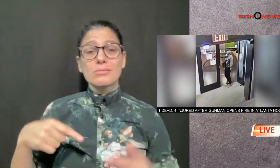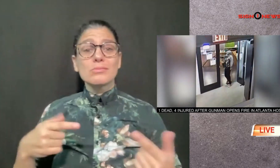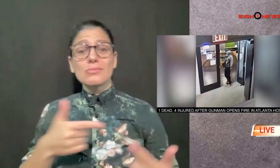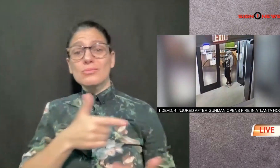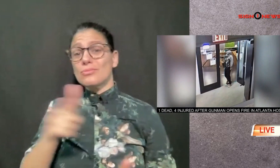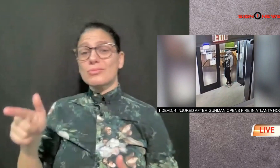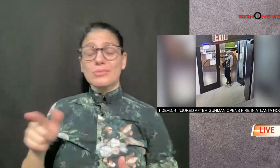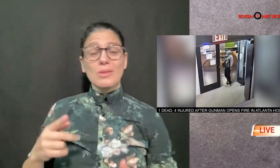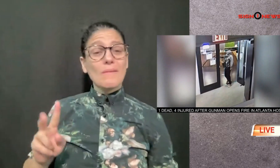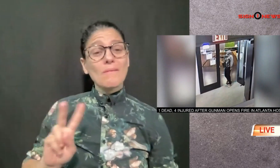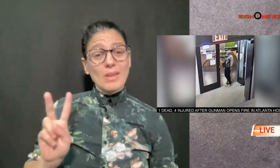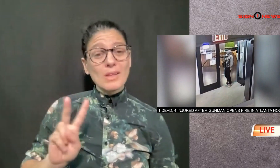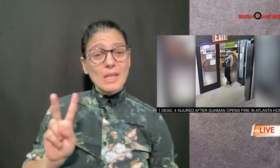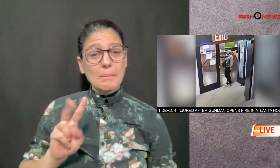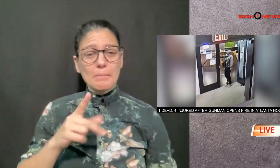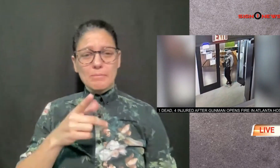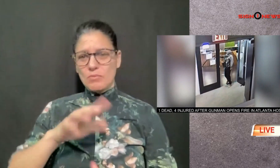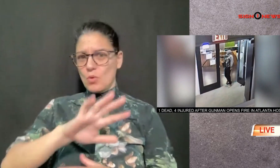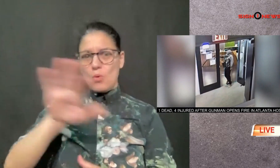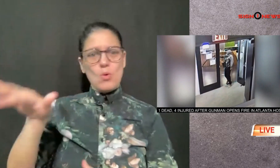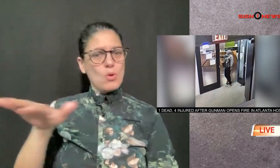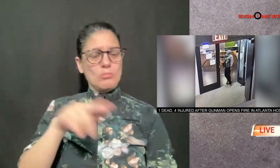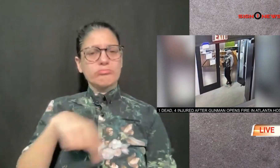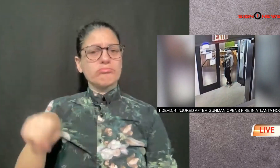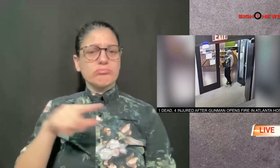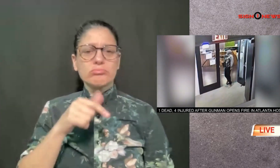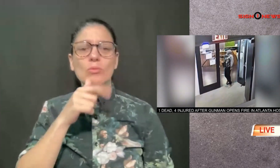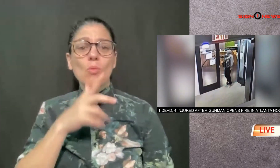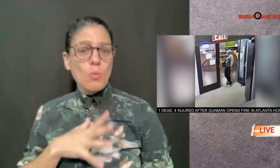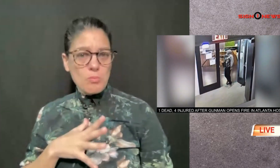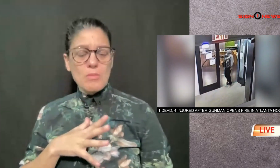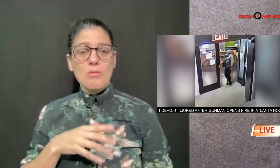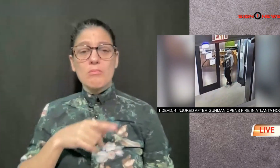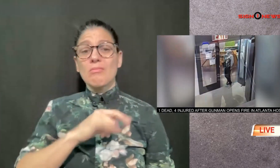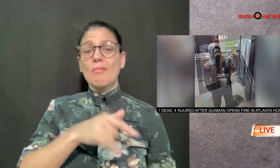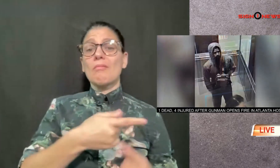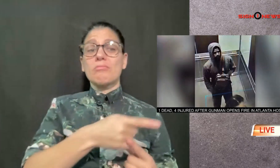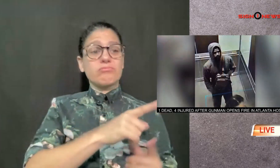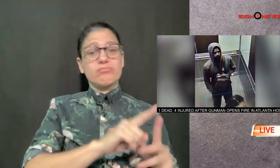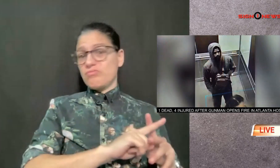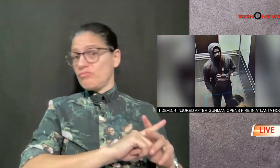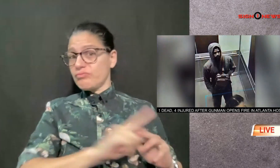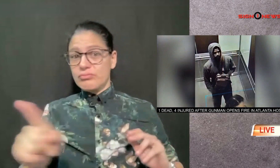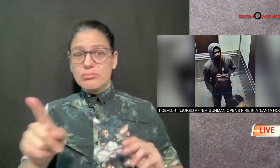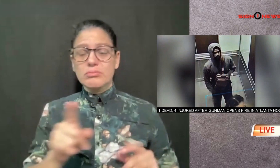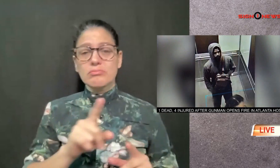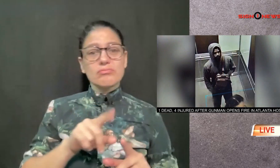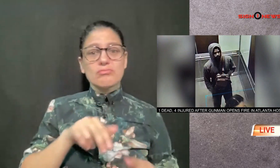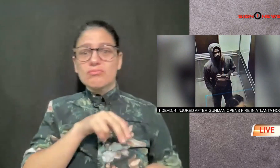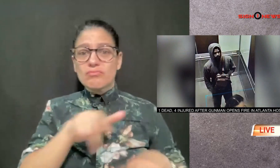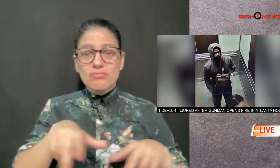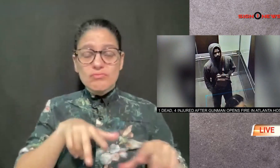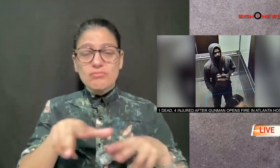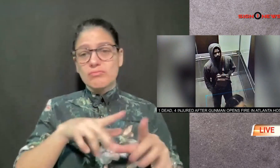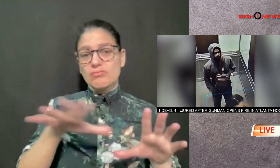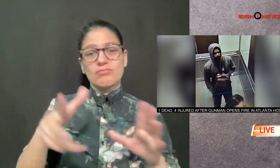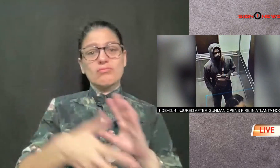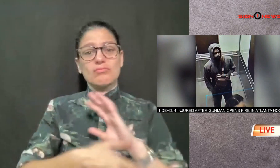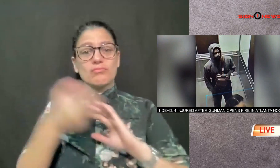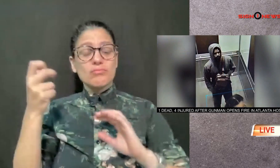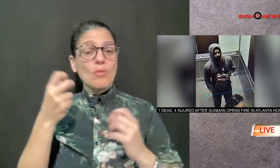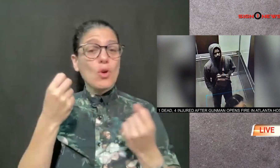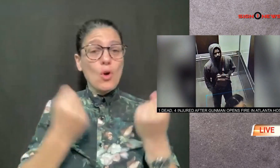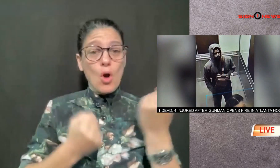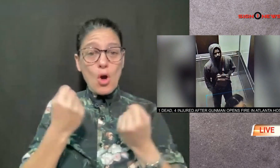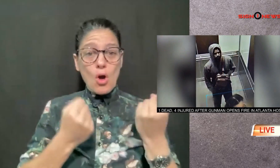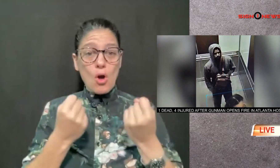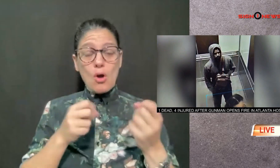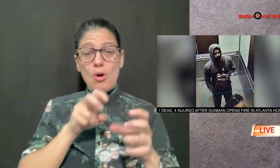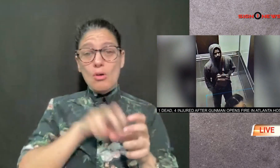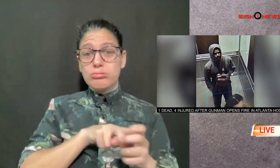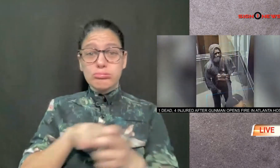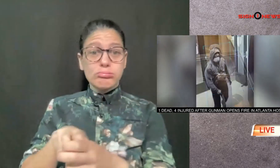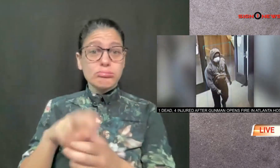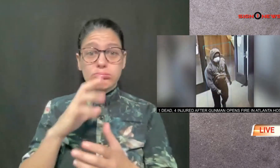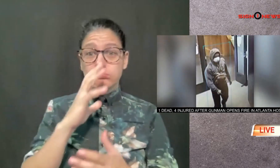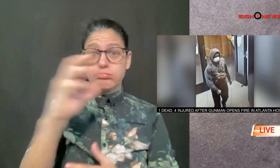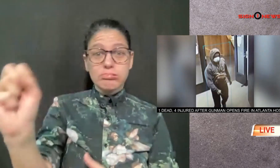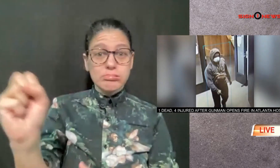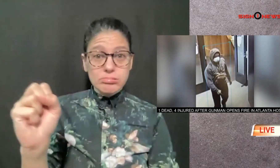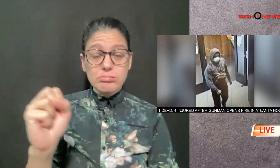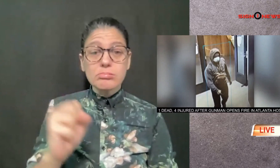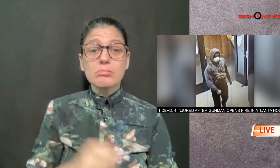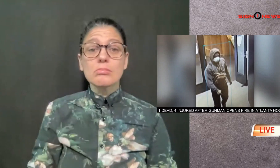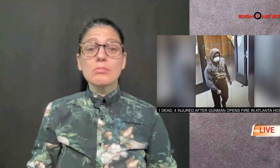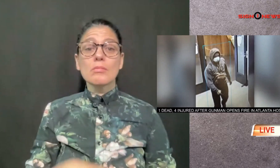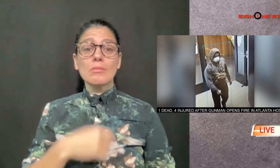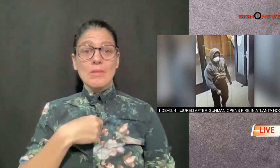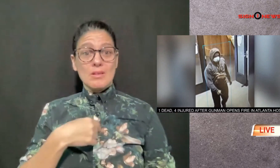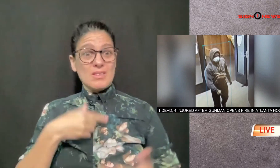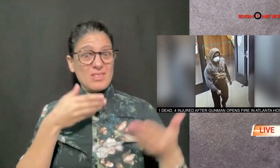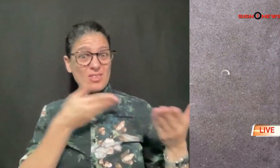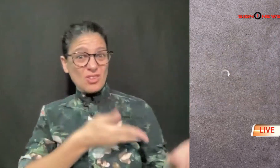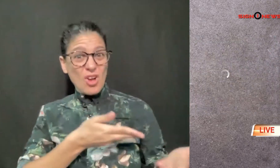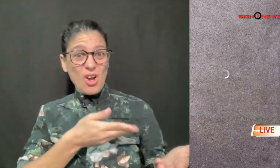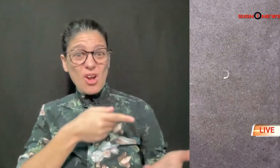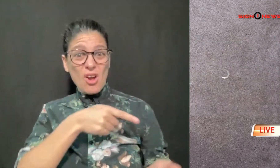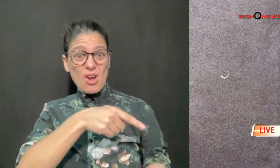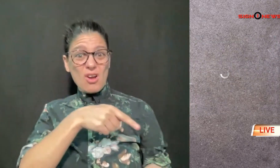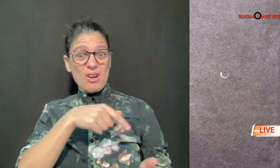the shooting victims were women Patterson then fled the scene in a stolen car I was